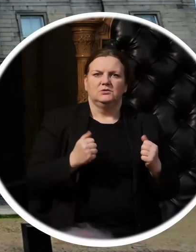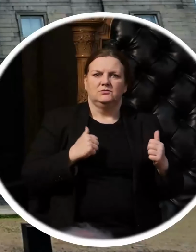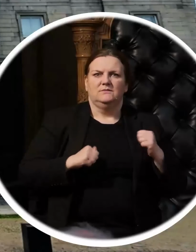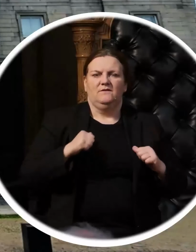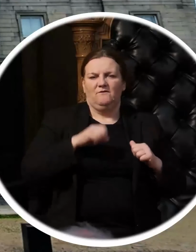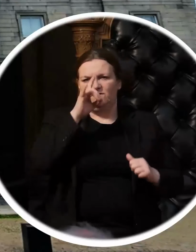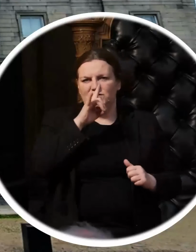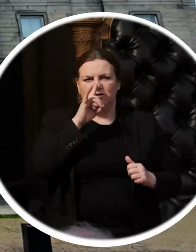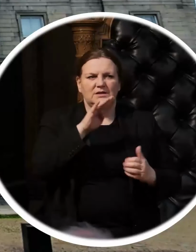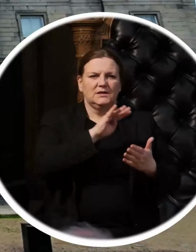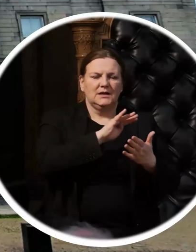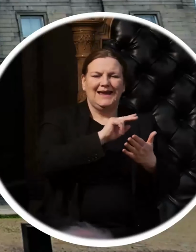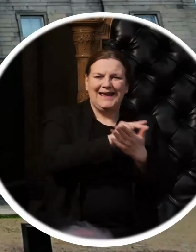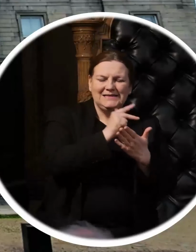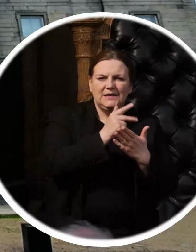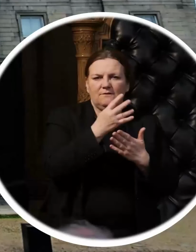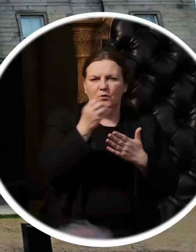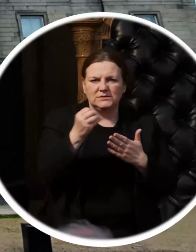nineteen, sorry, 1840s, 1850s.